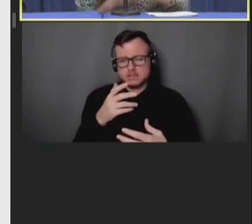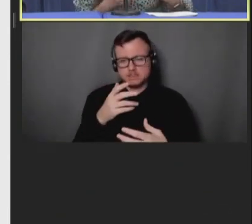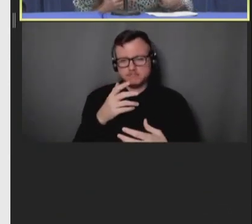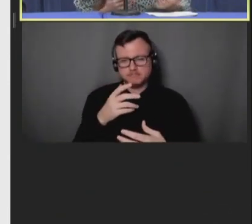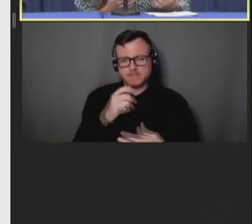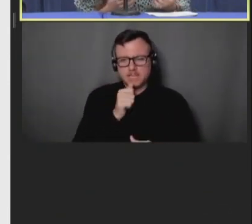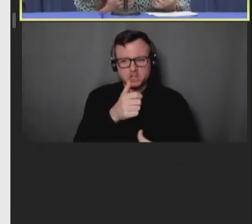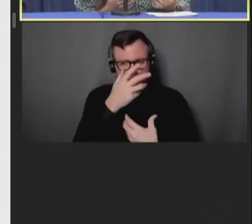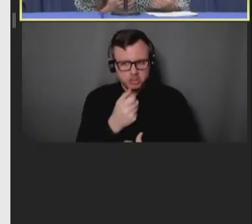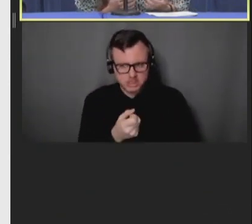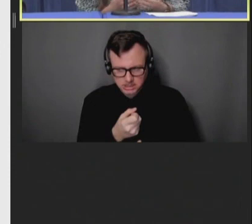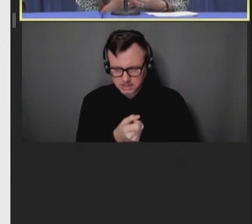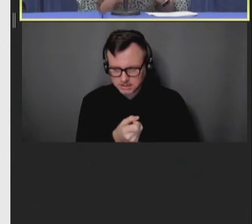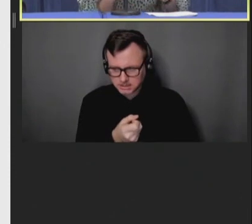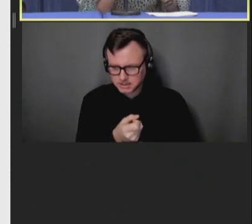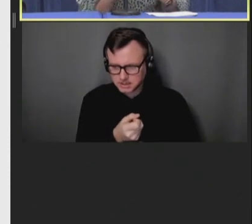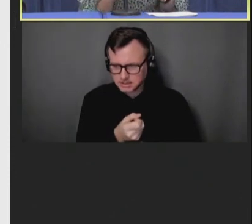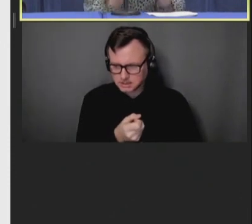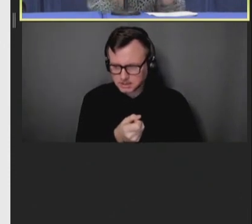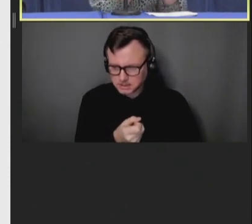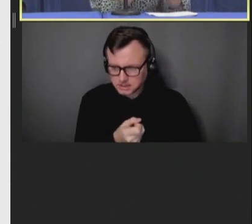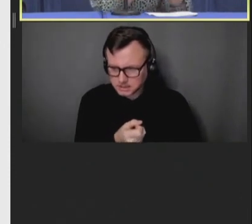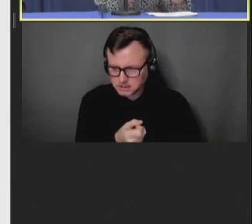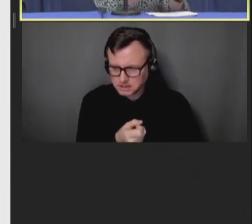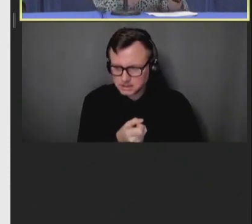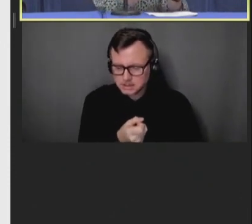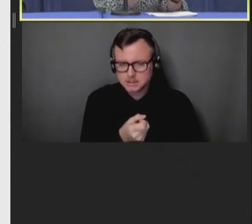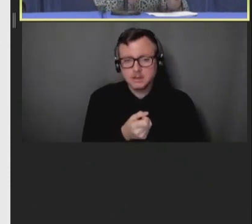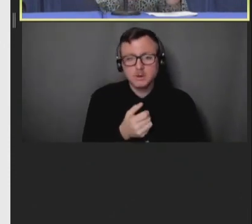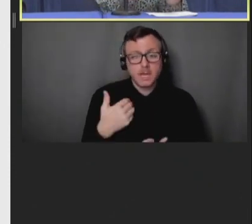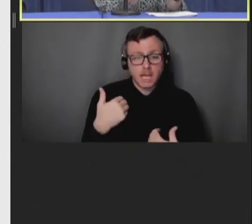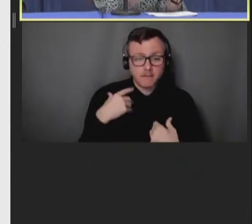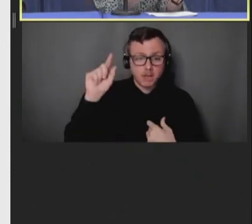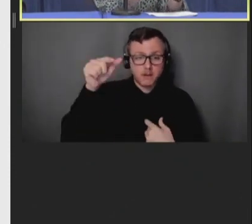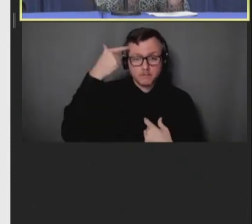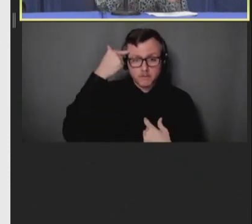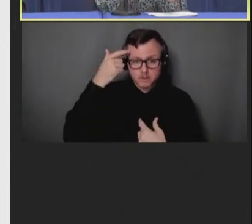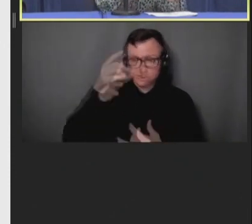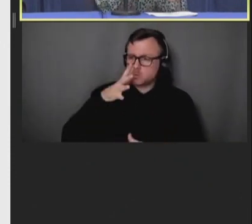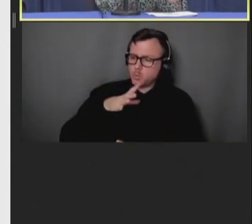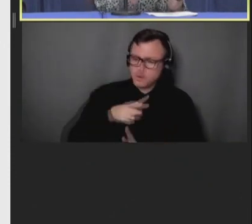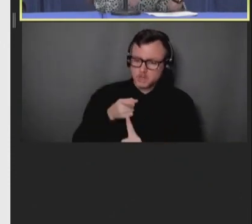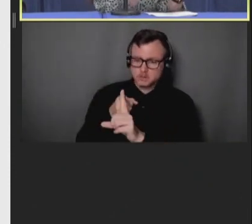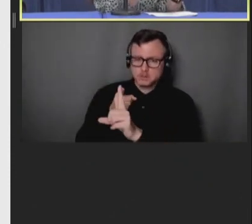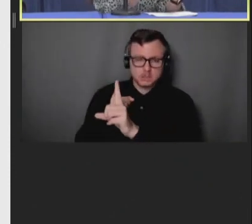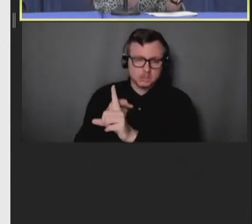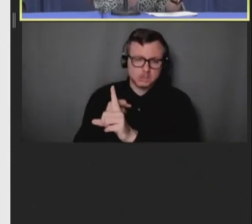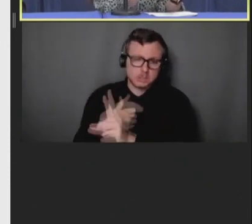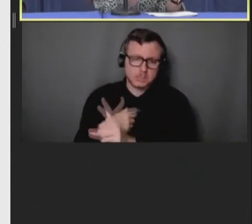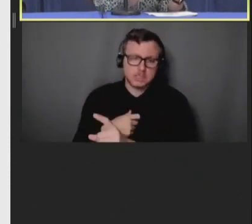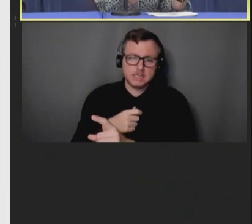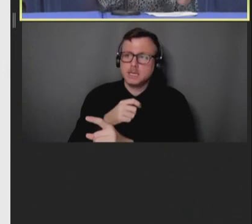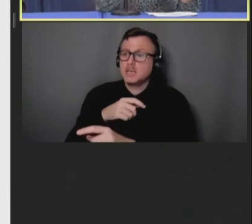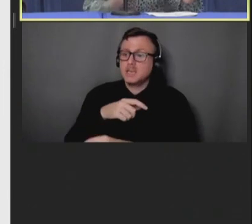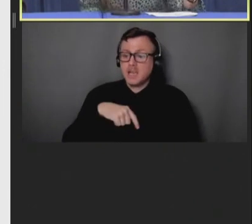all during COVID, but we have a governor who is a woman who is horribly mistrusted in the south half